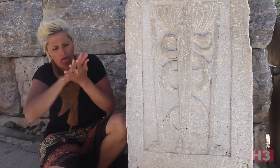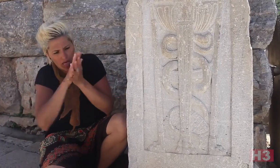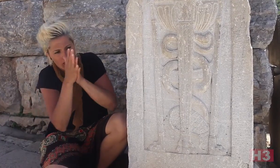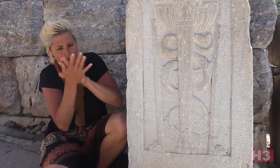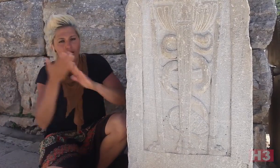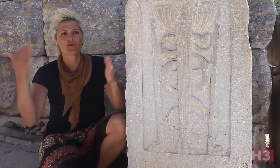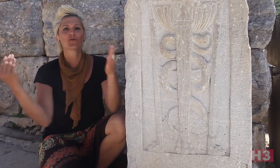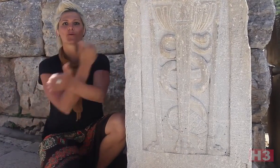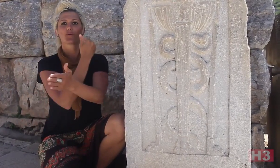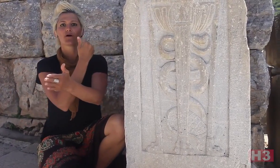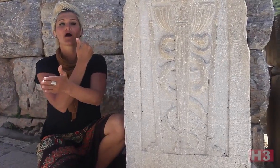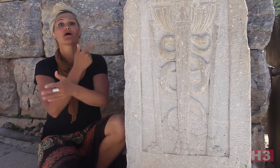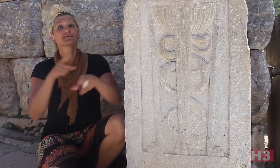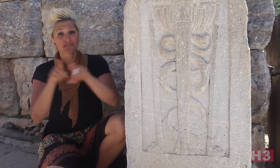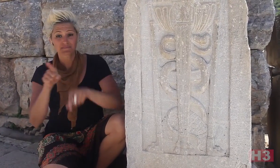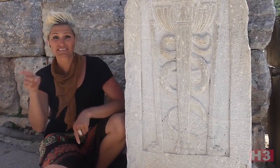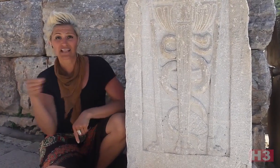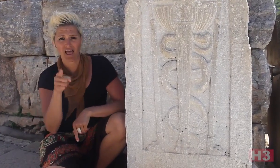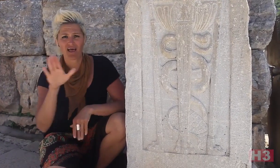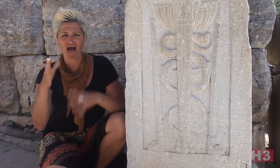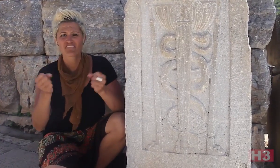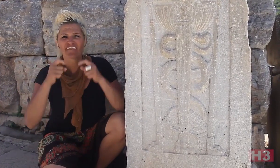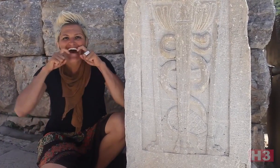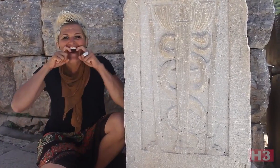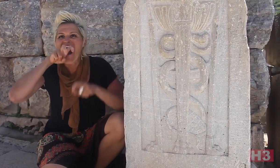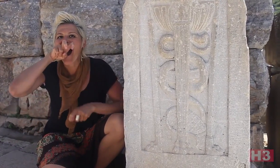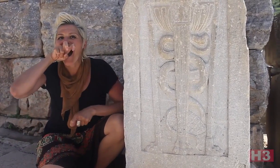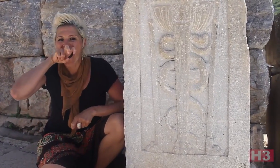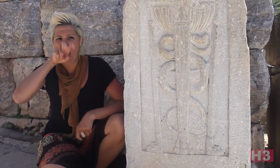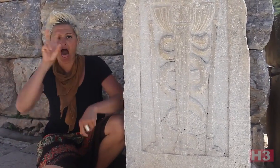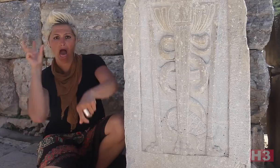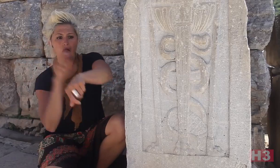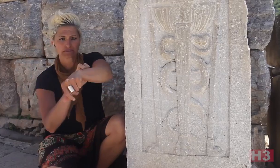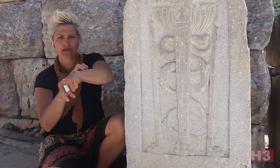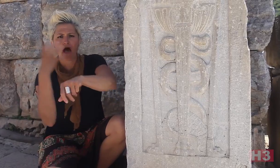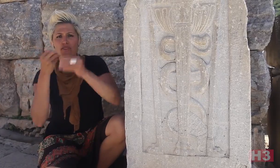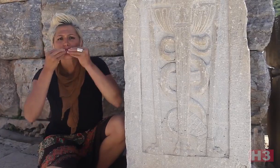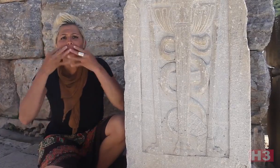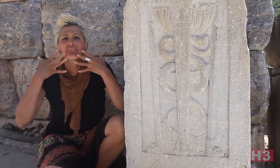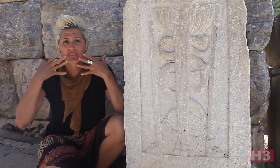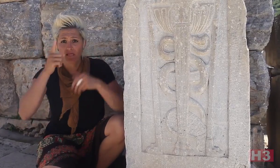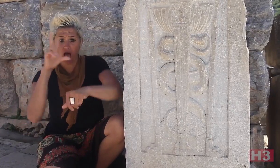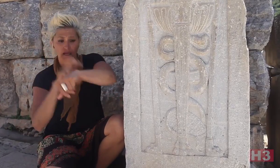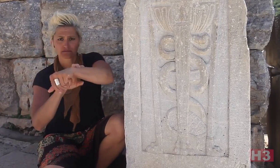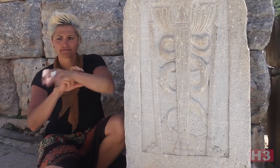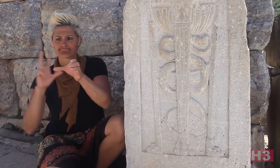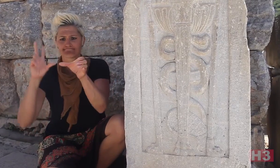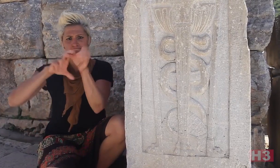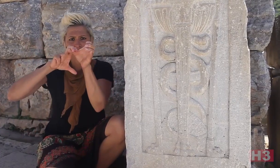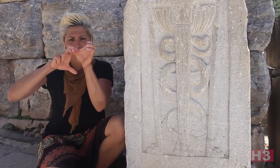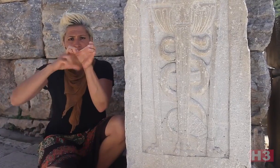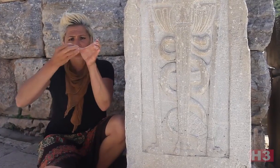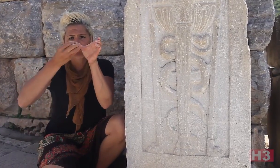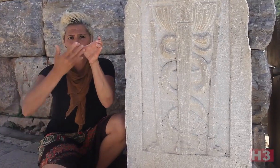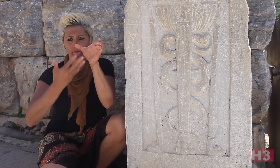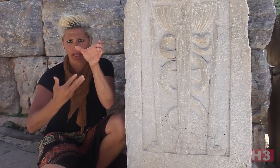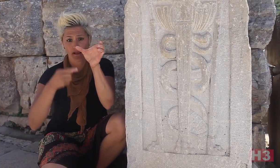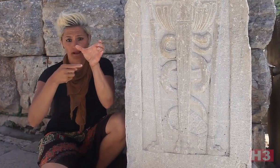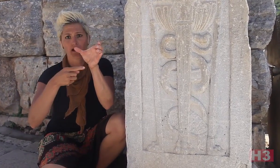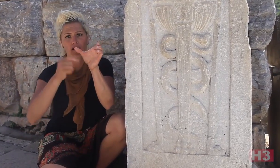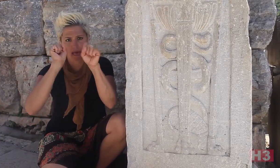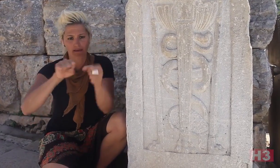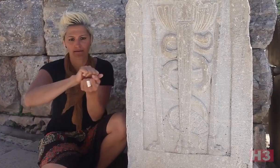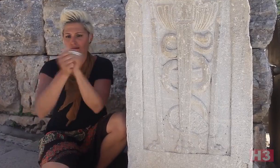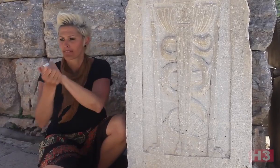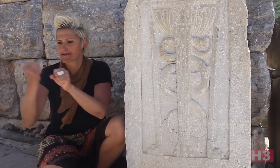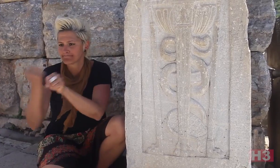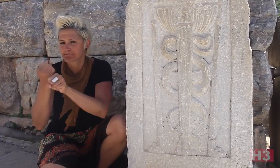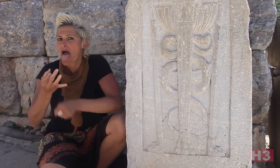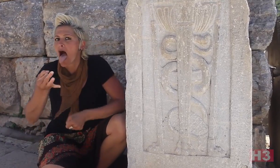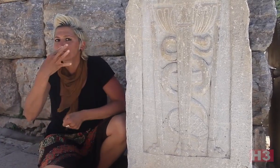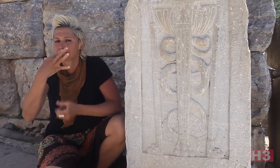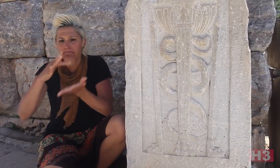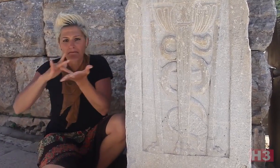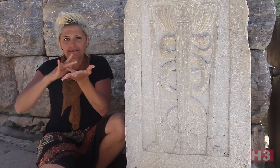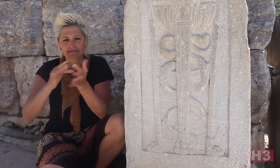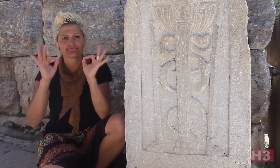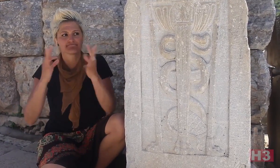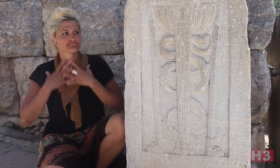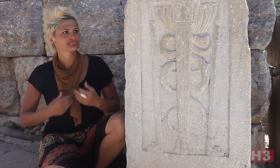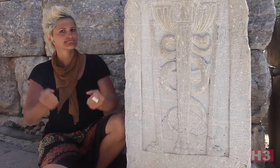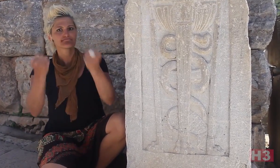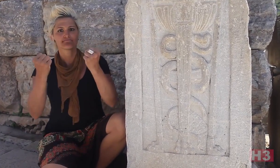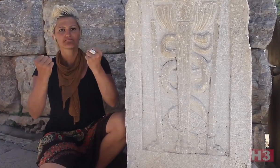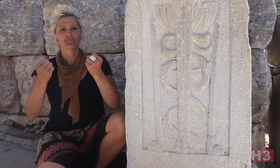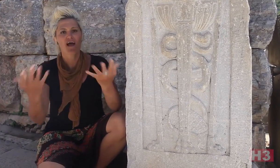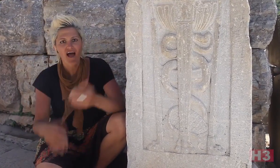Also the venom from the snake is used to make medicine to cure illness.